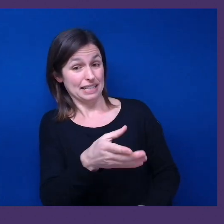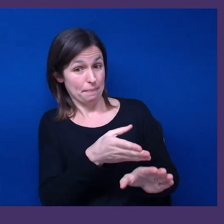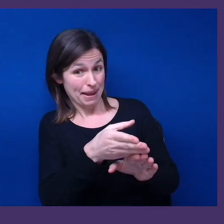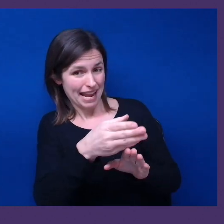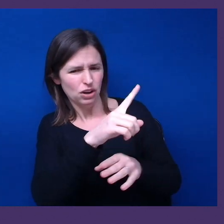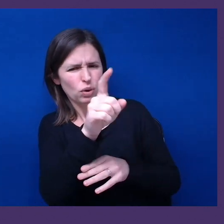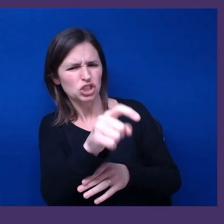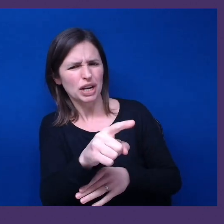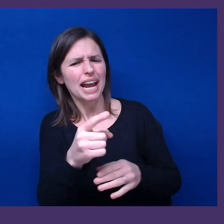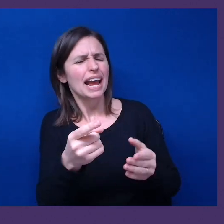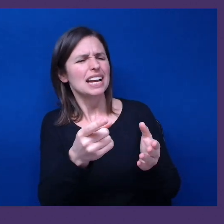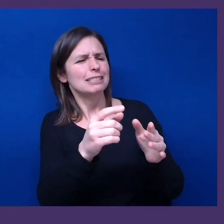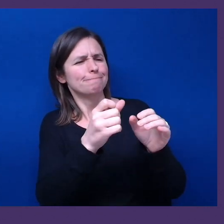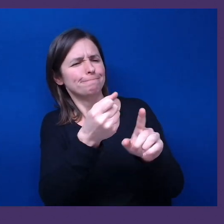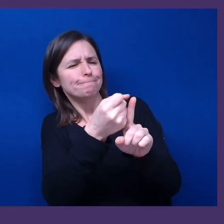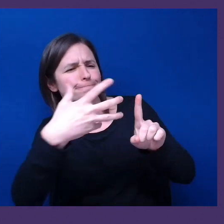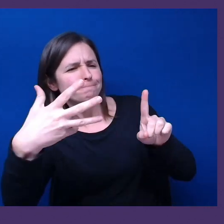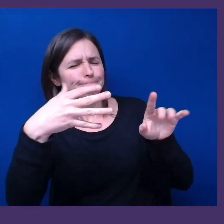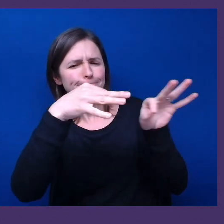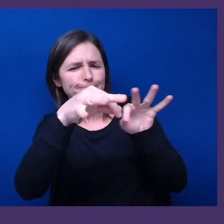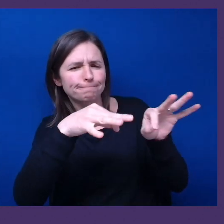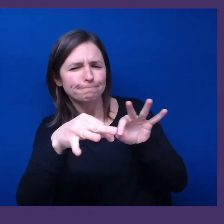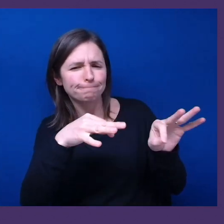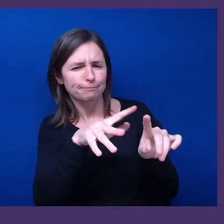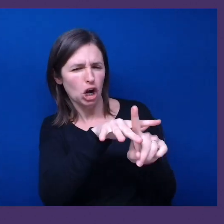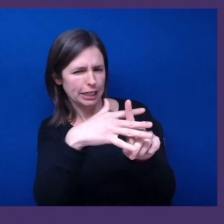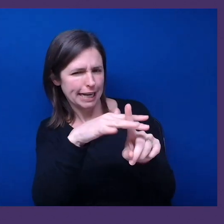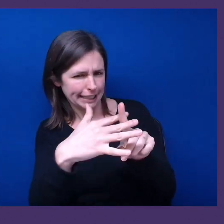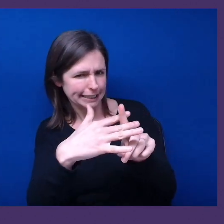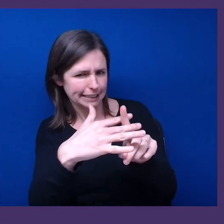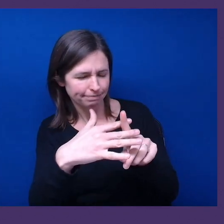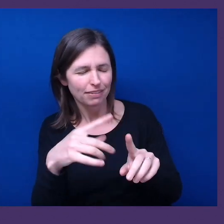An example would be, I am blind, I cannot see this chart,